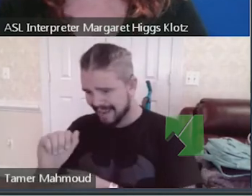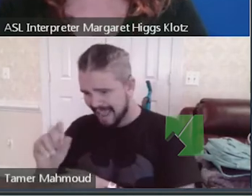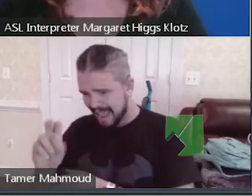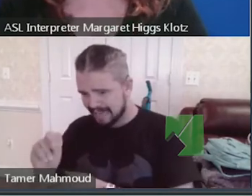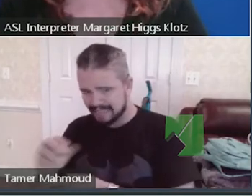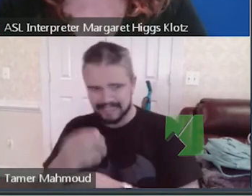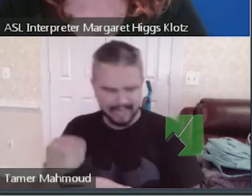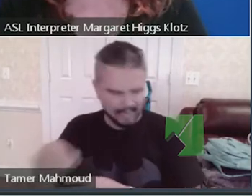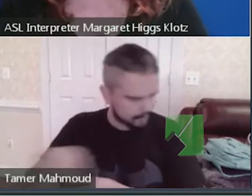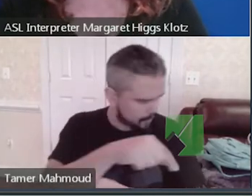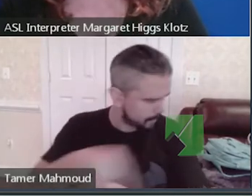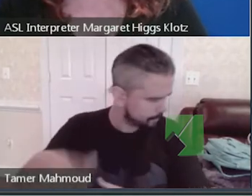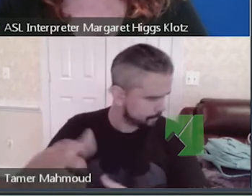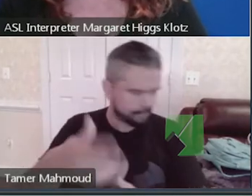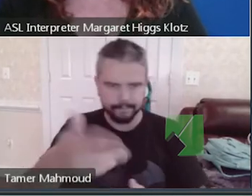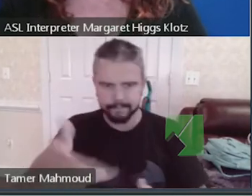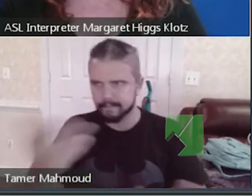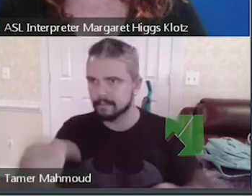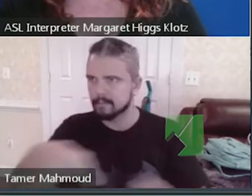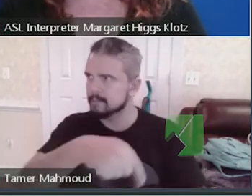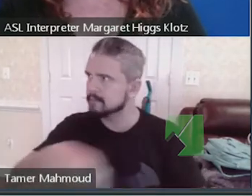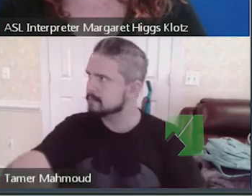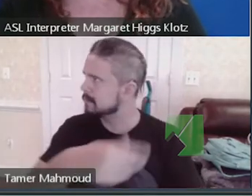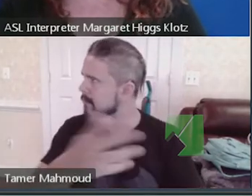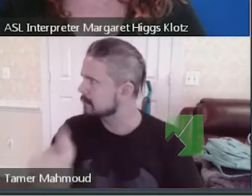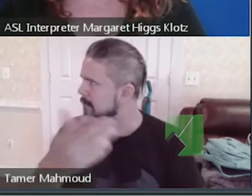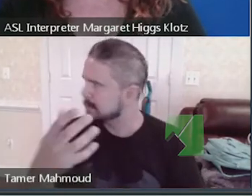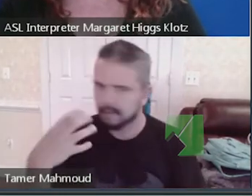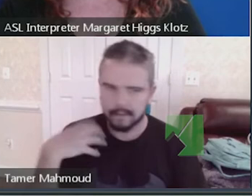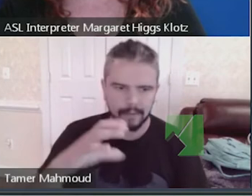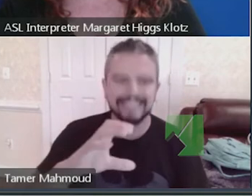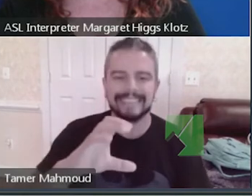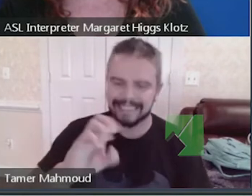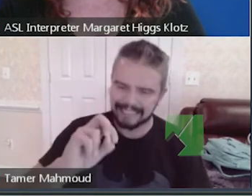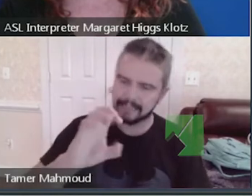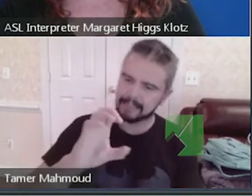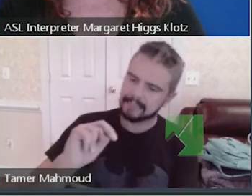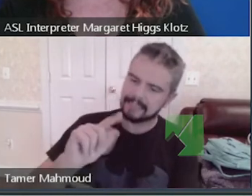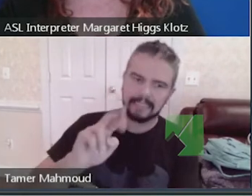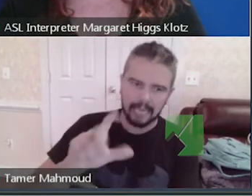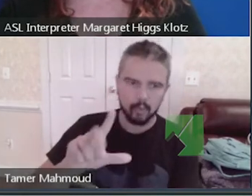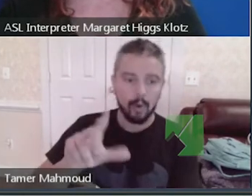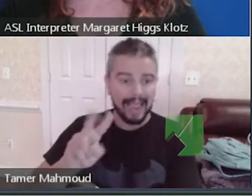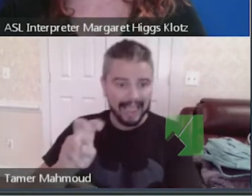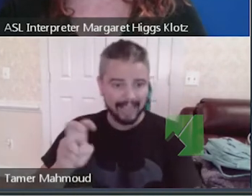but there's a corner right across from the Metro at Addison. And I forget the name of that cross street right there,